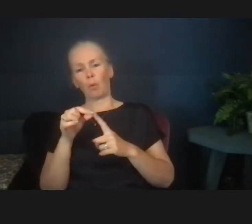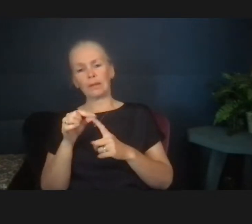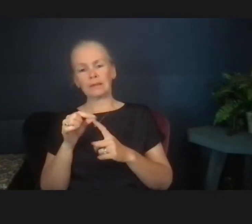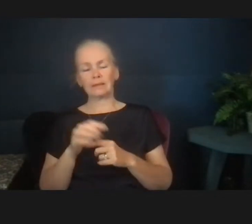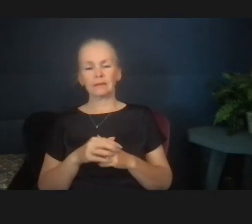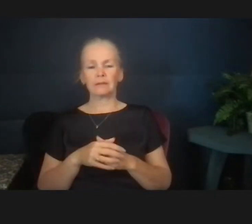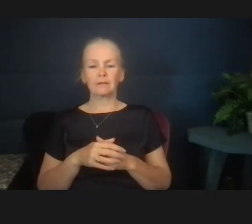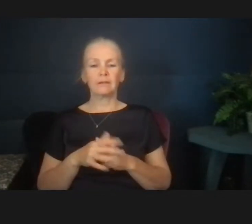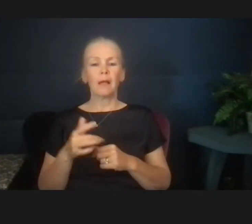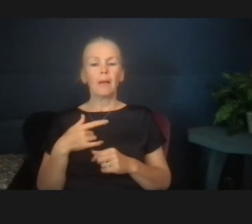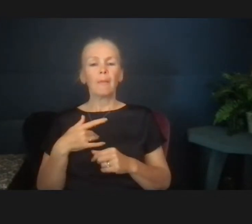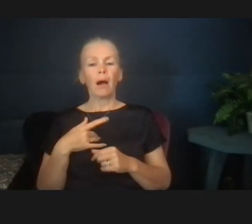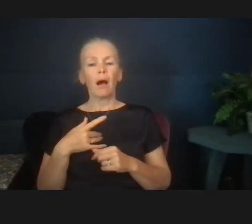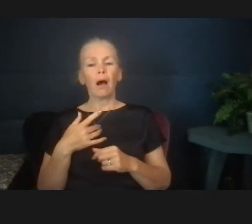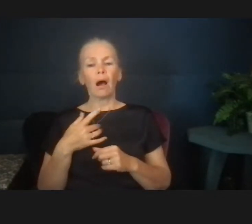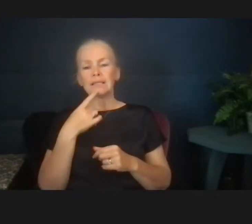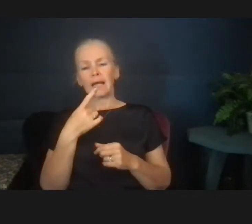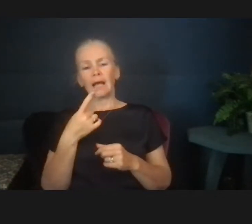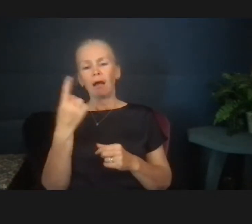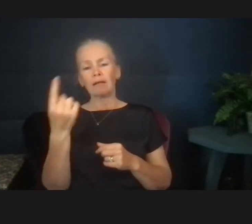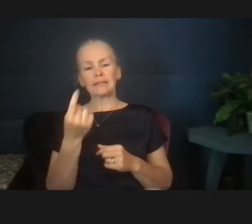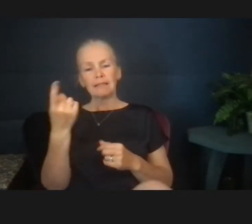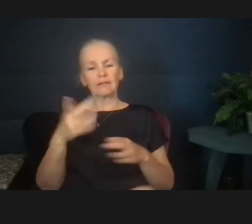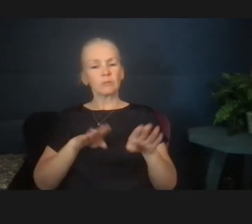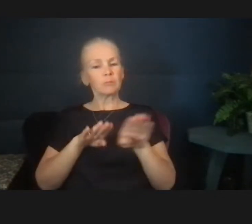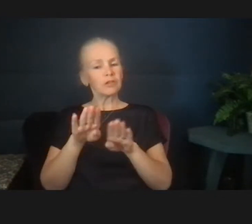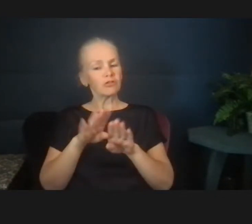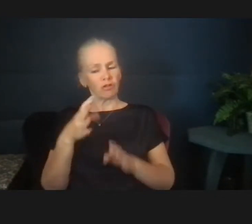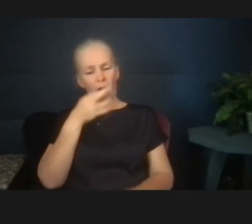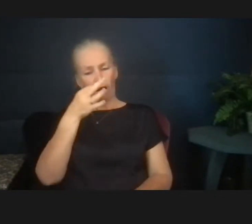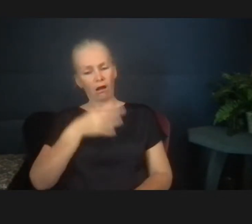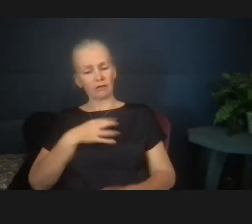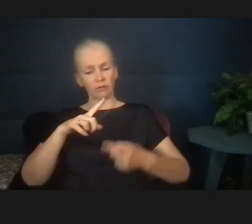But I also propose that ourselves as practitioners that we ask ourselves these two questions